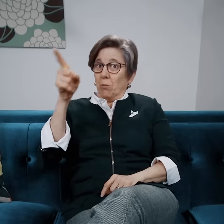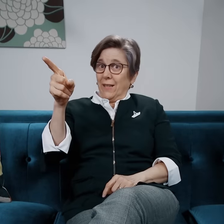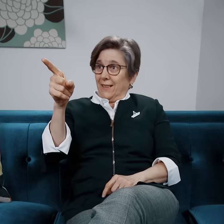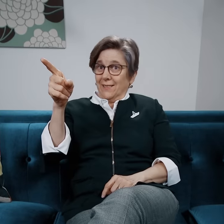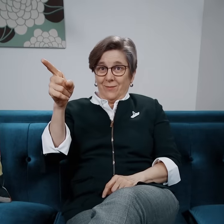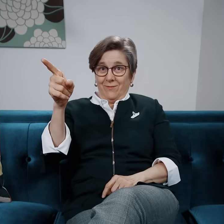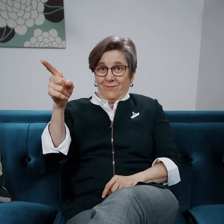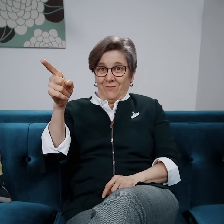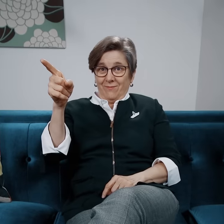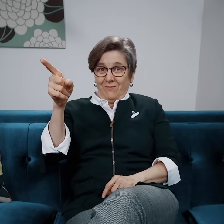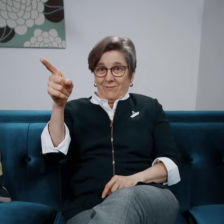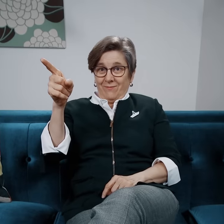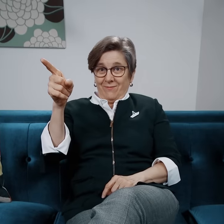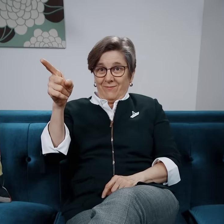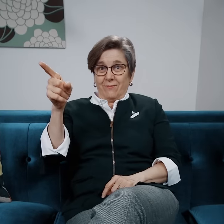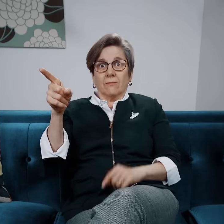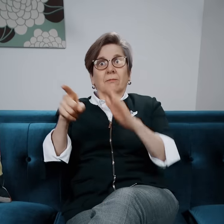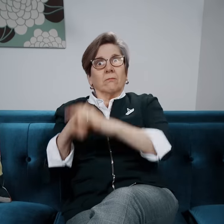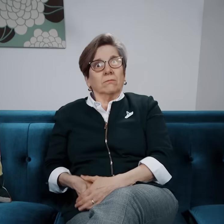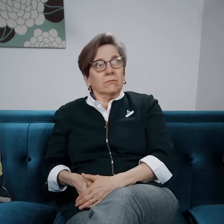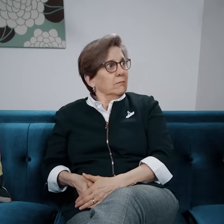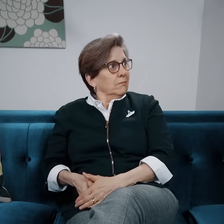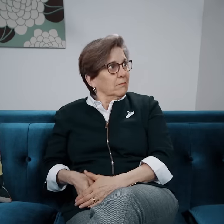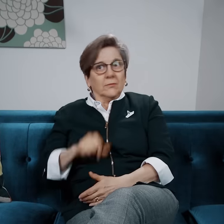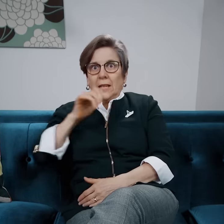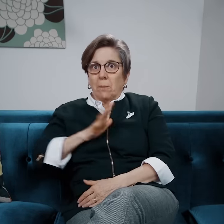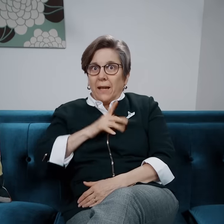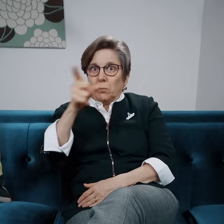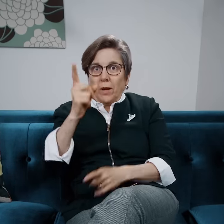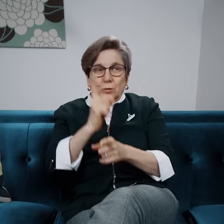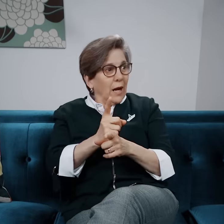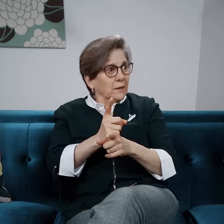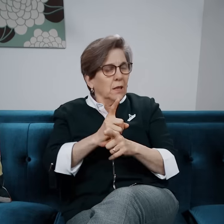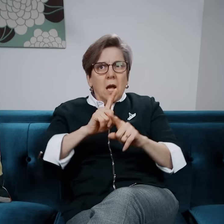If you think about someone pointing? You're always told not to point! That it's not polite. Right?